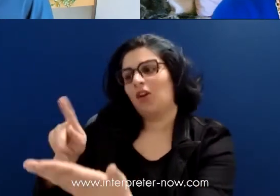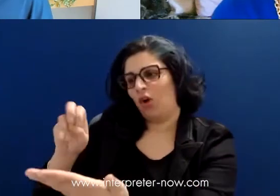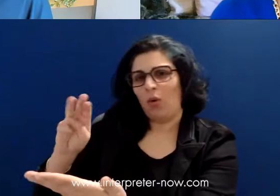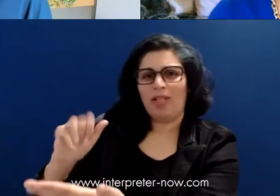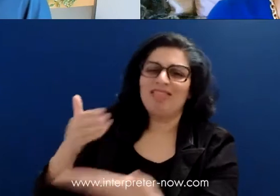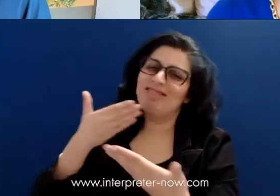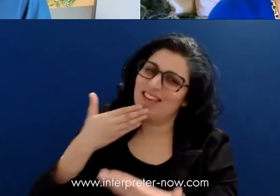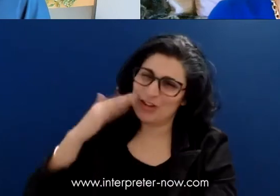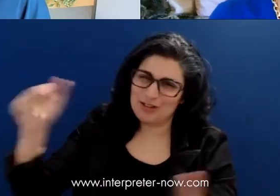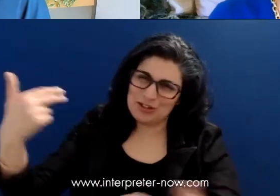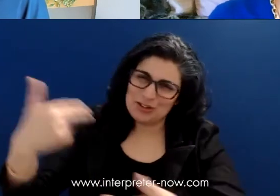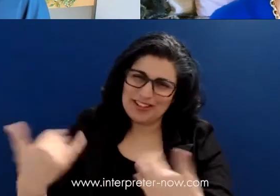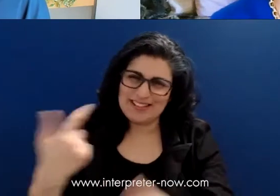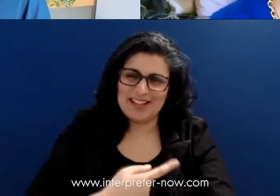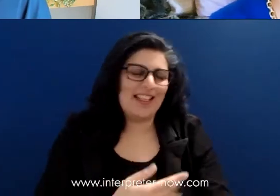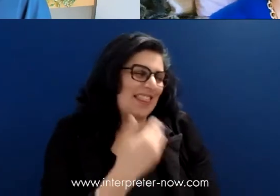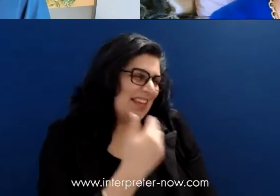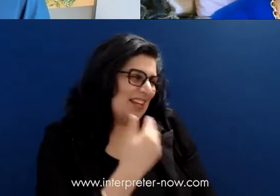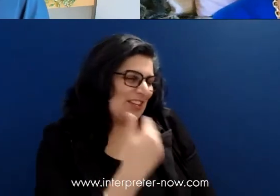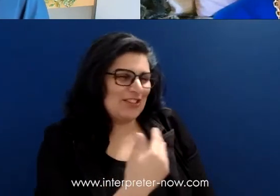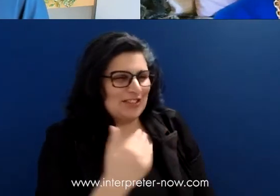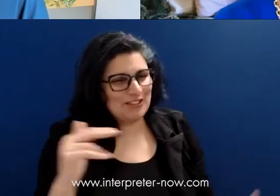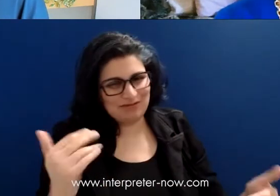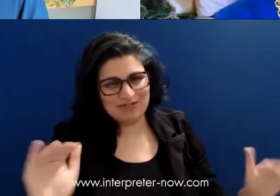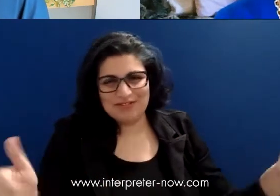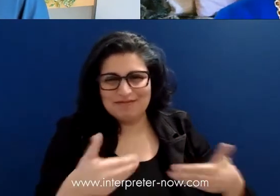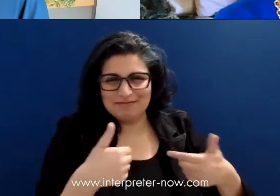Thank you for having me, Melinda.